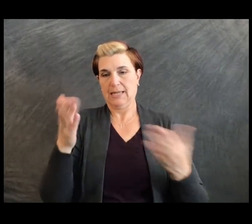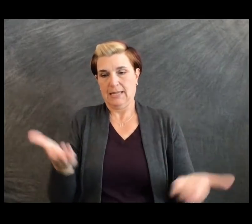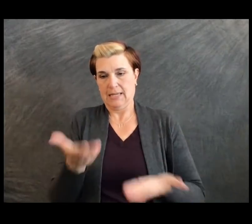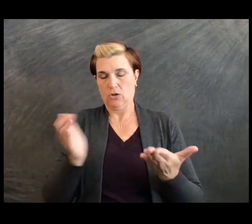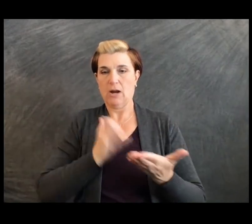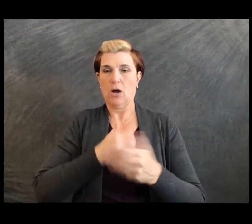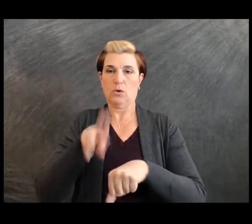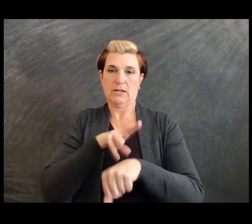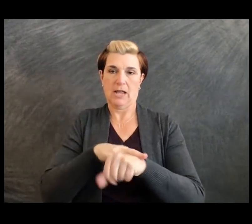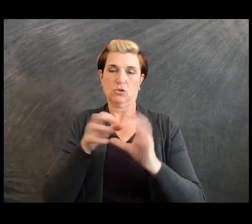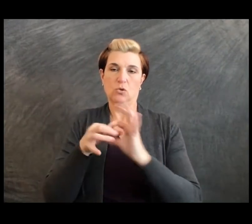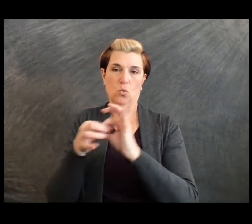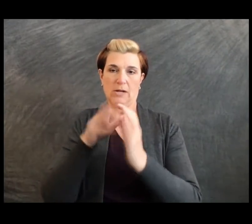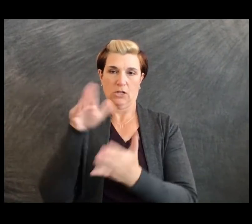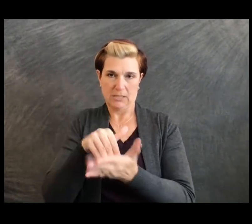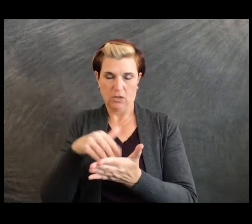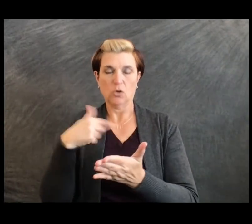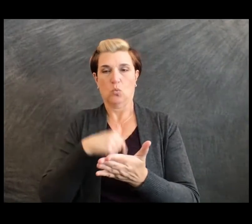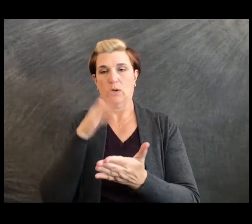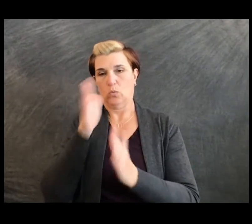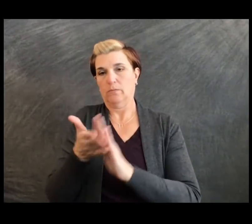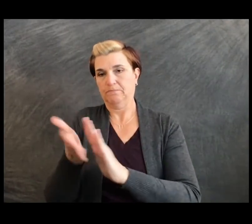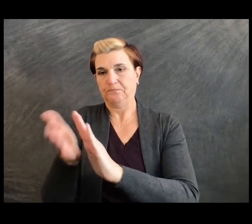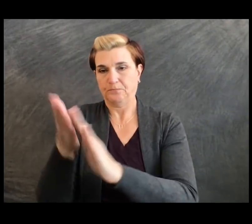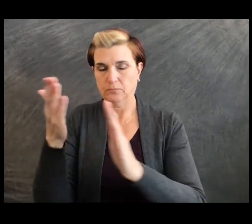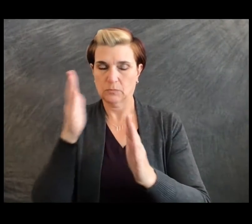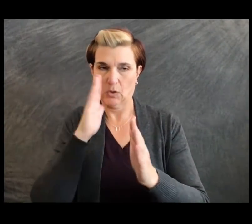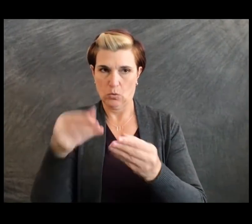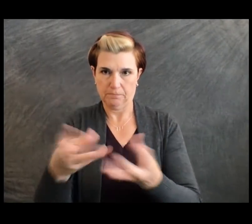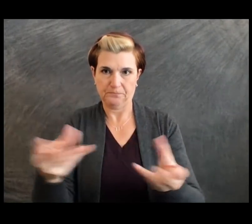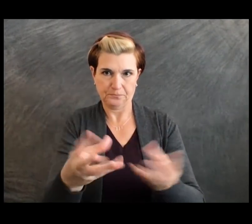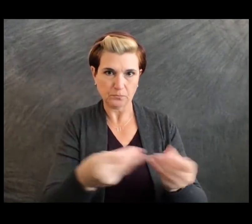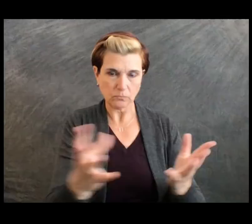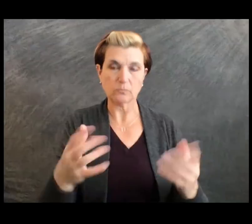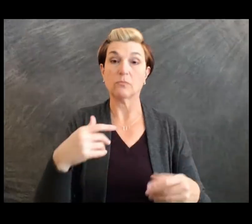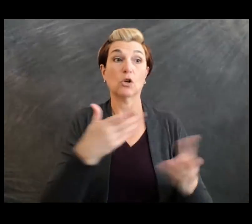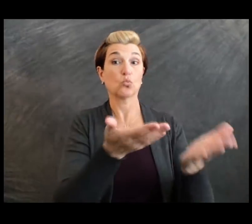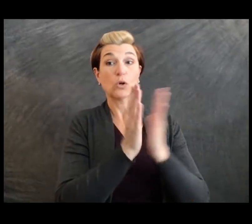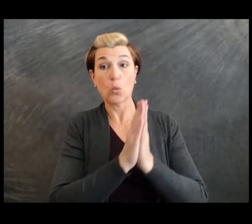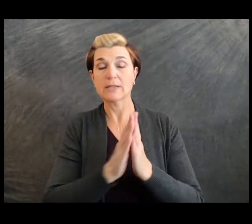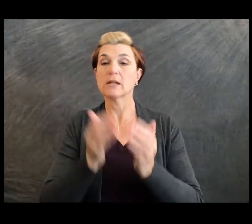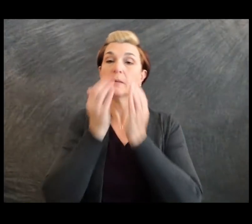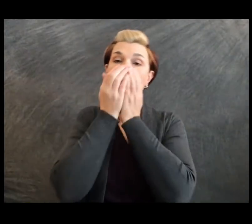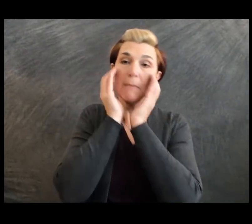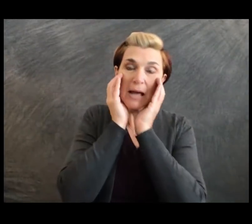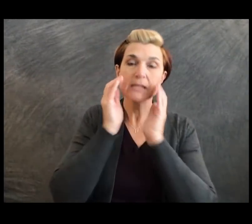running we are getting requests for mass PPE swab sets test site supports